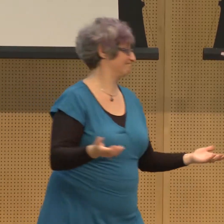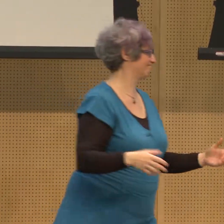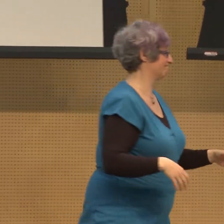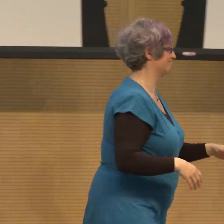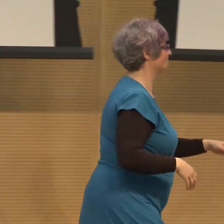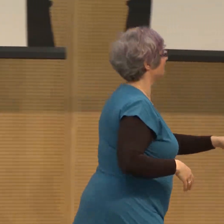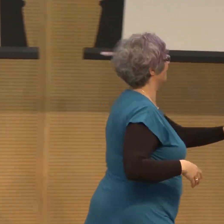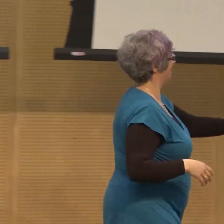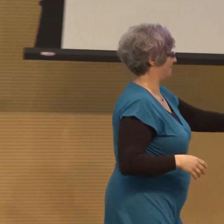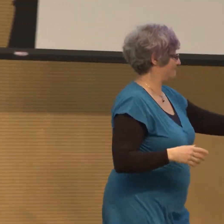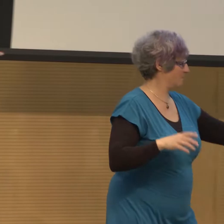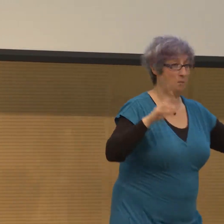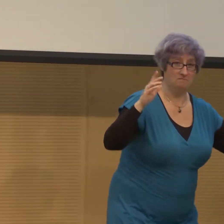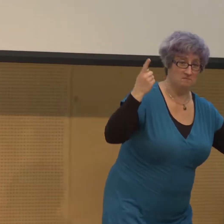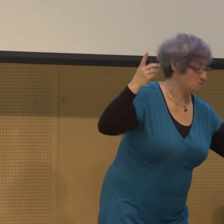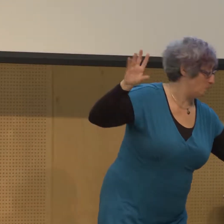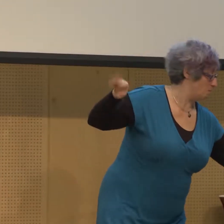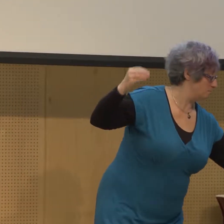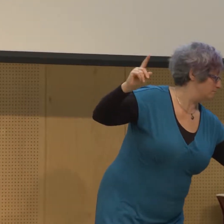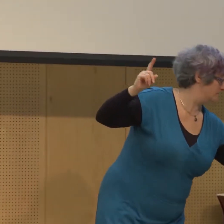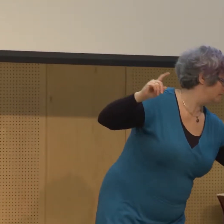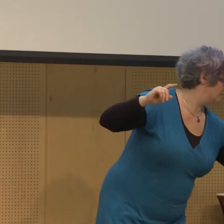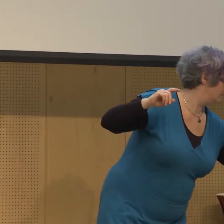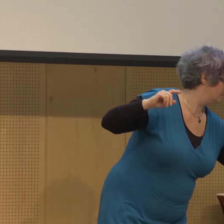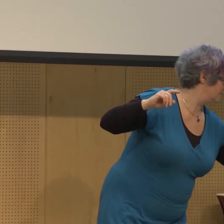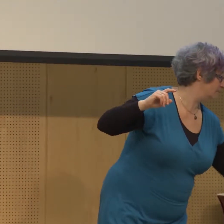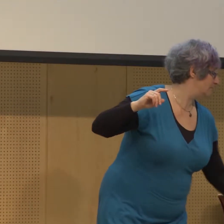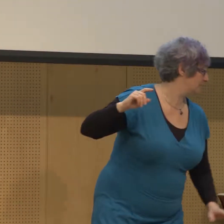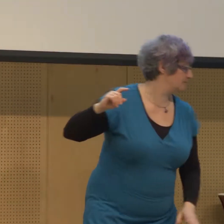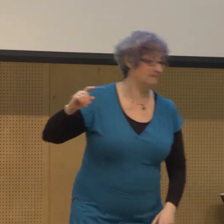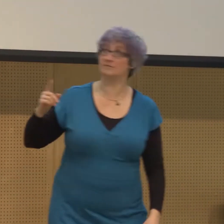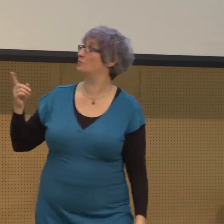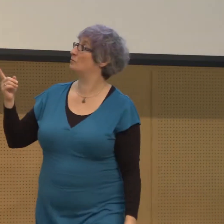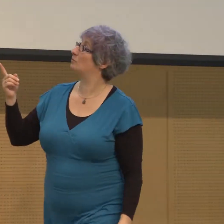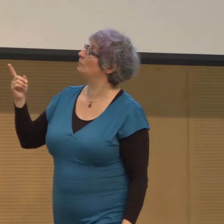So, yeah, I'll leave you with that. Oh, one more thing.